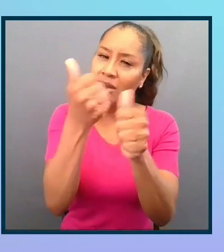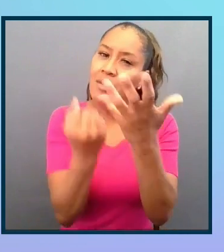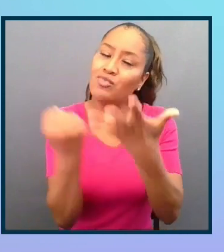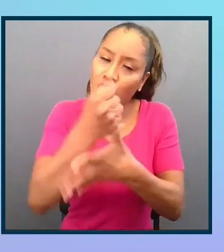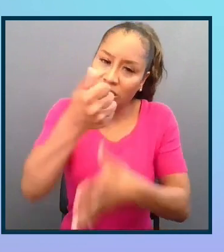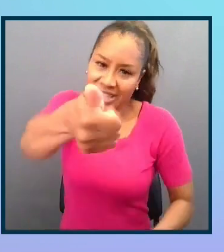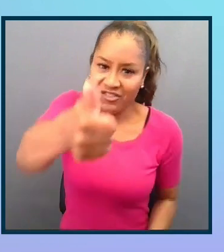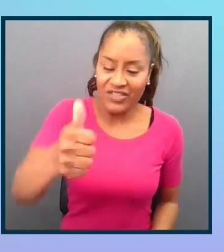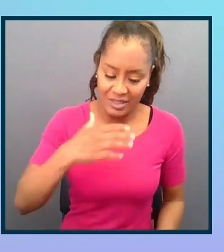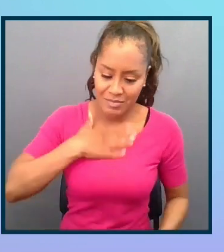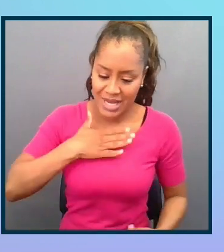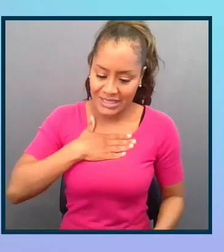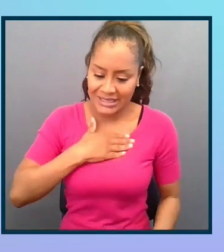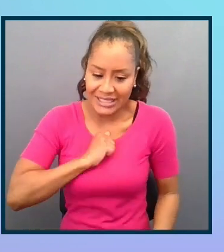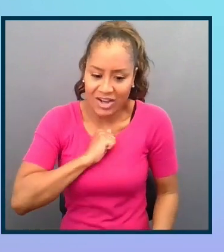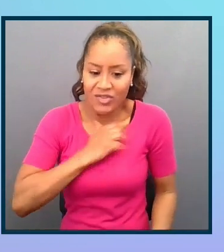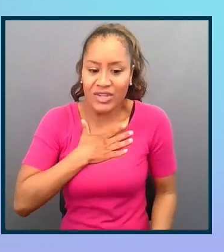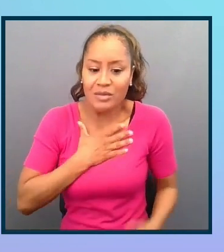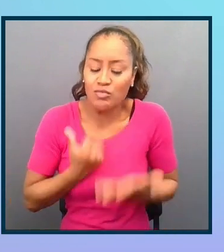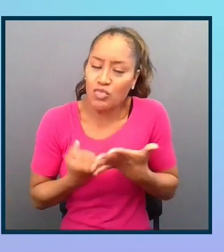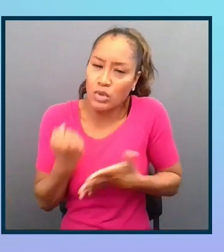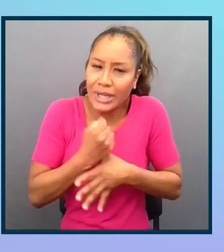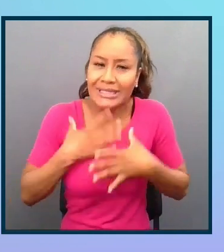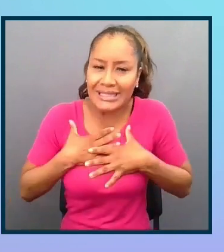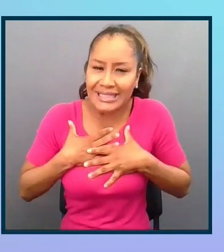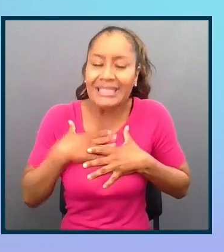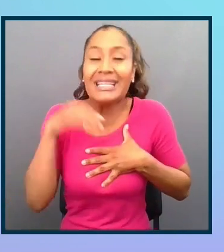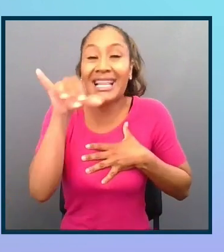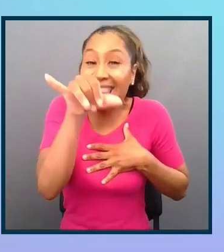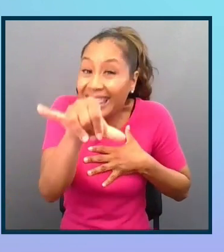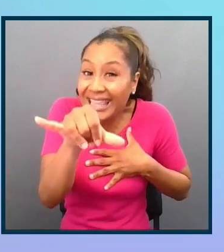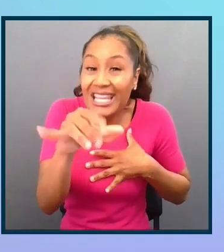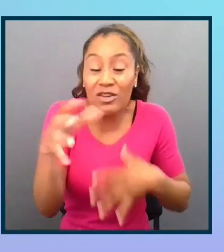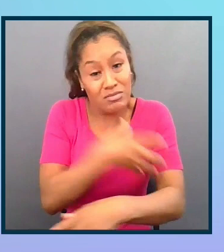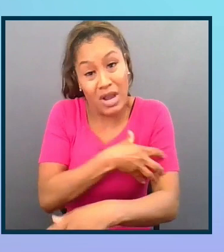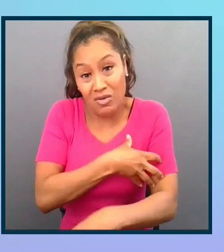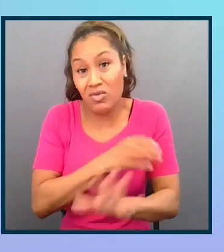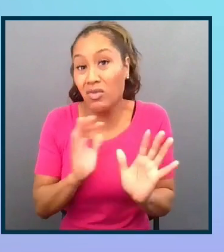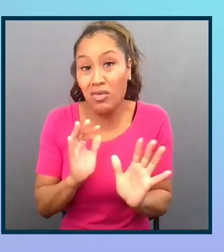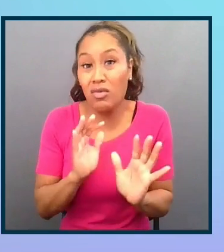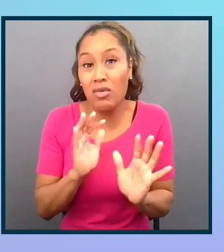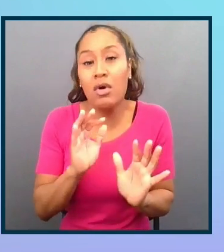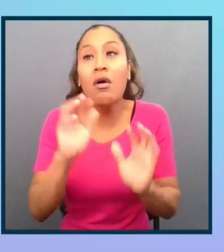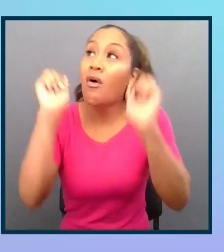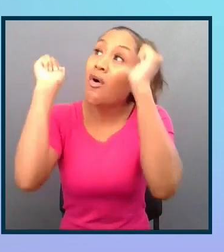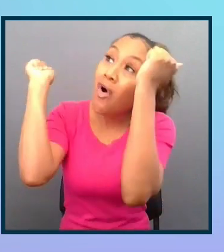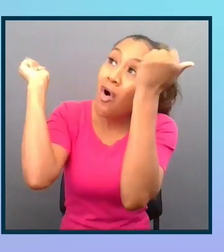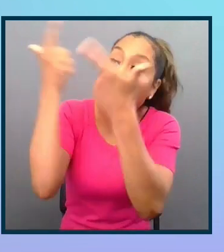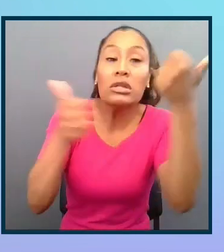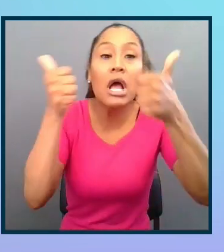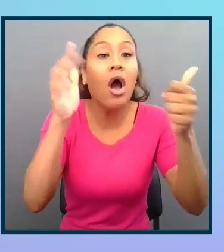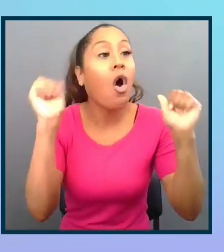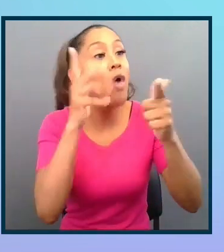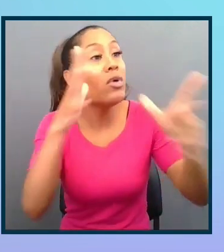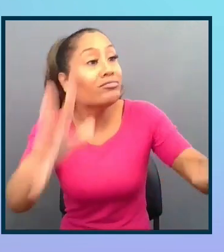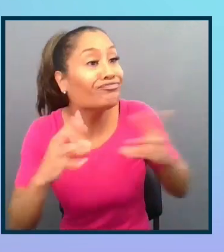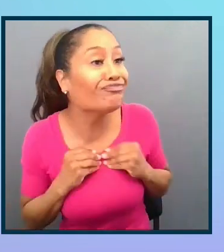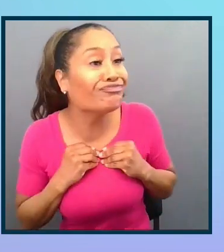And that isn't something that is very powerful. Not all leadership gonna be bought in or come around.